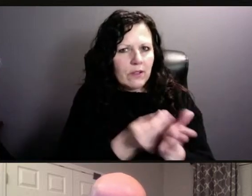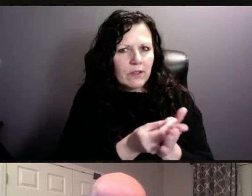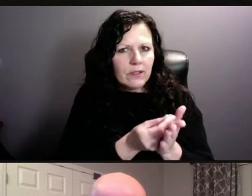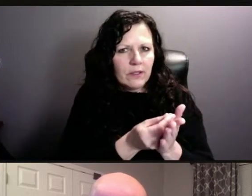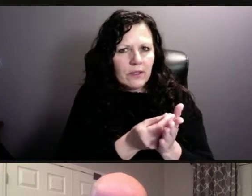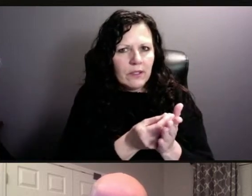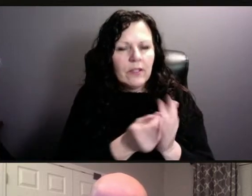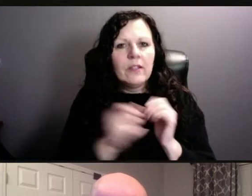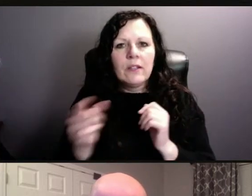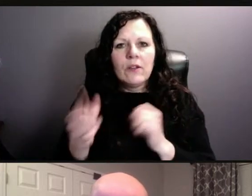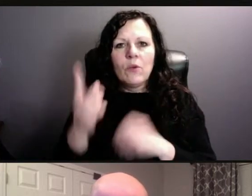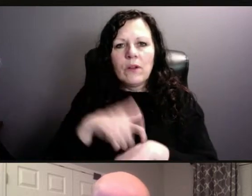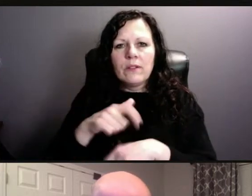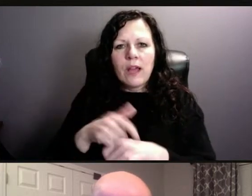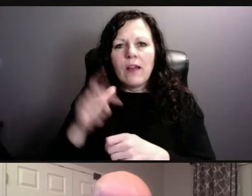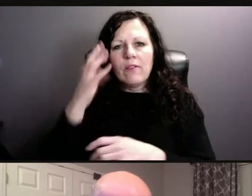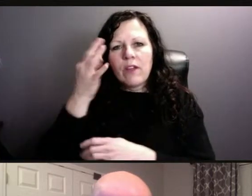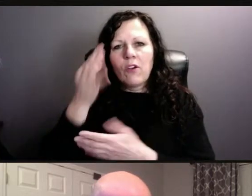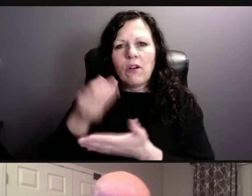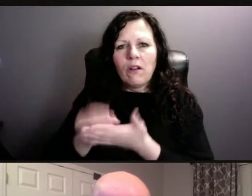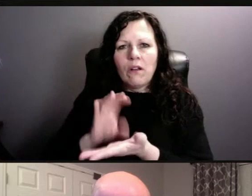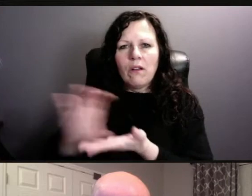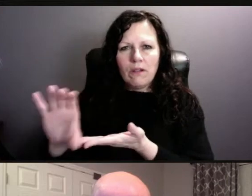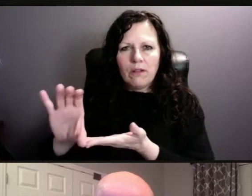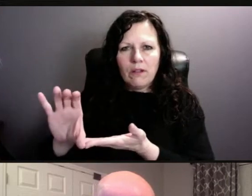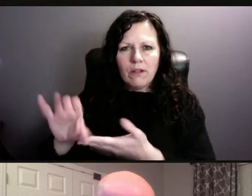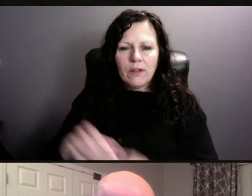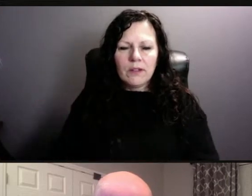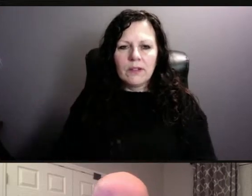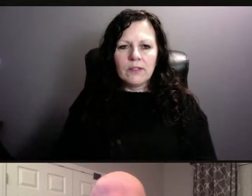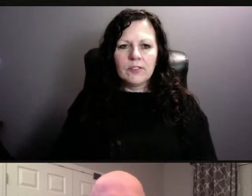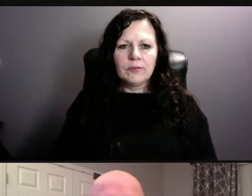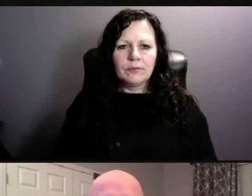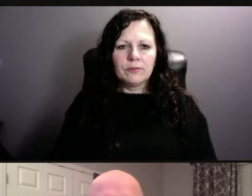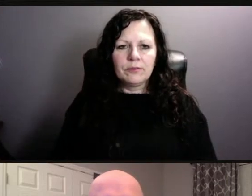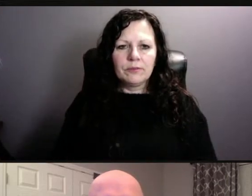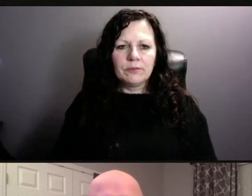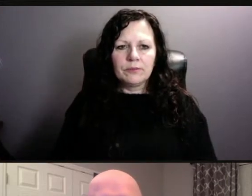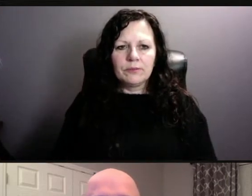25 SO THAT WE CAN PUT YOU'RE IN